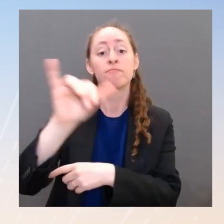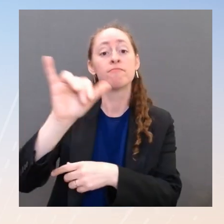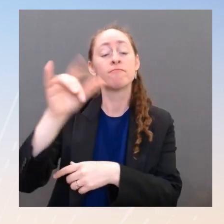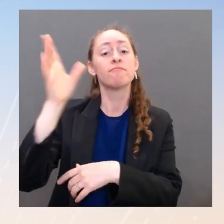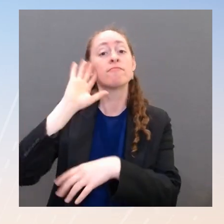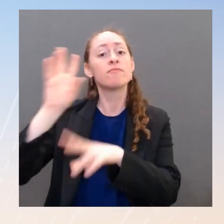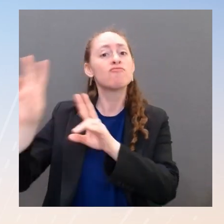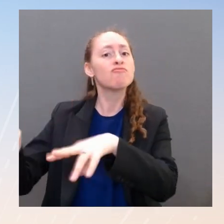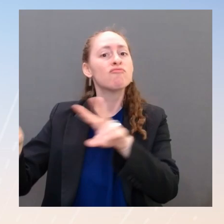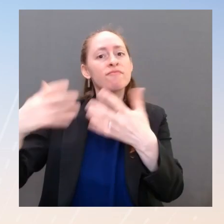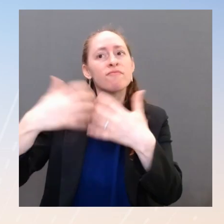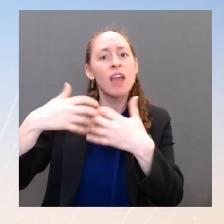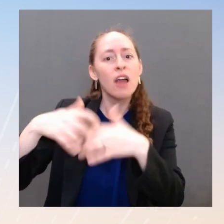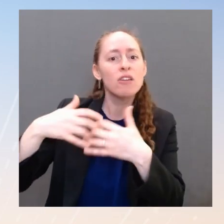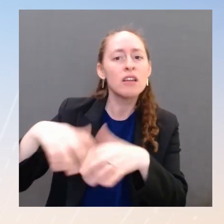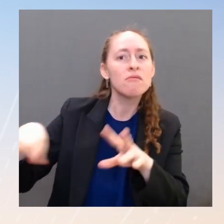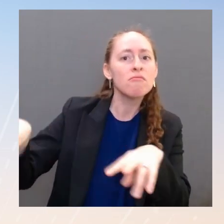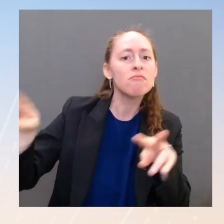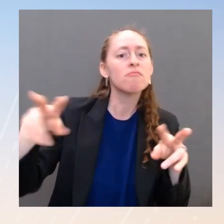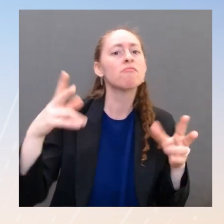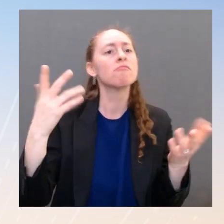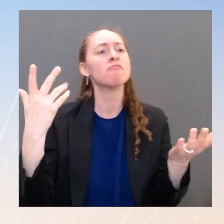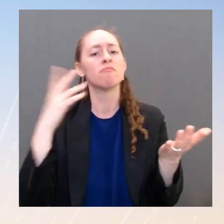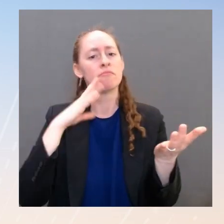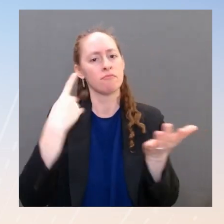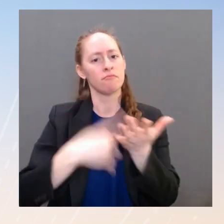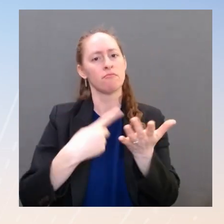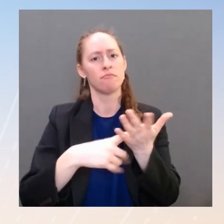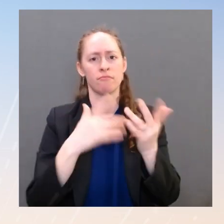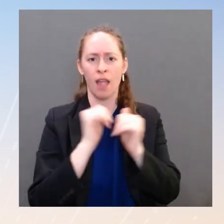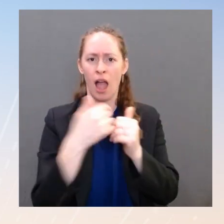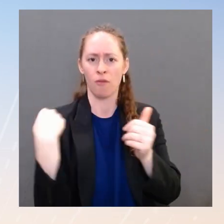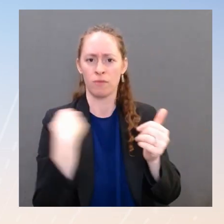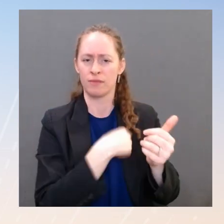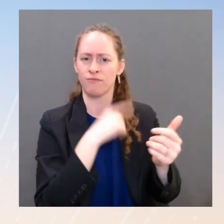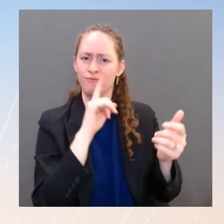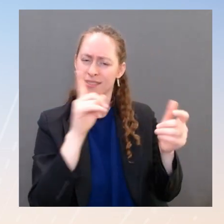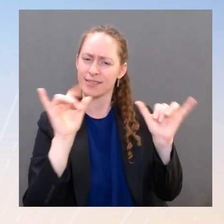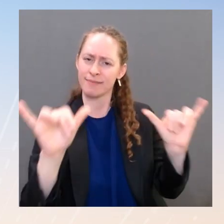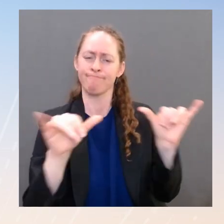highlighting the urgency of the request to Congress to pass funding quickly to help Ukraine